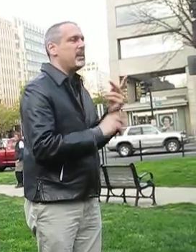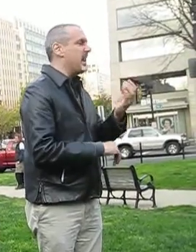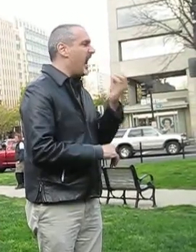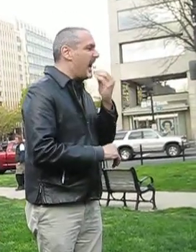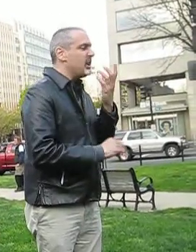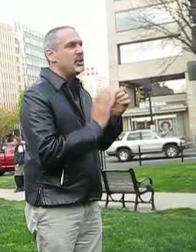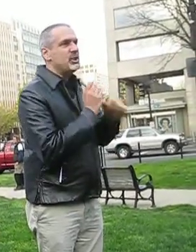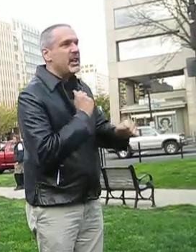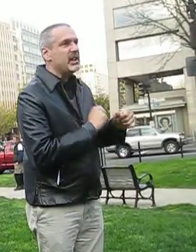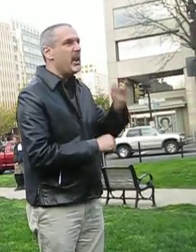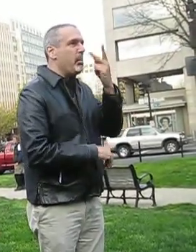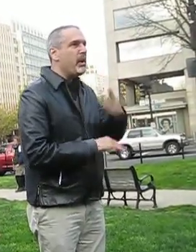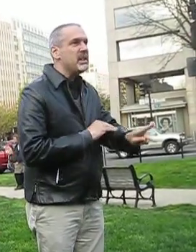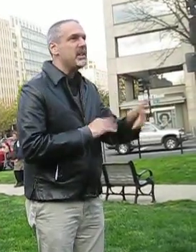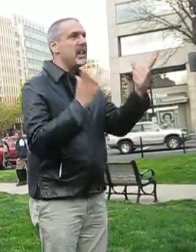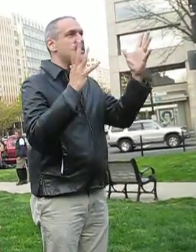whenever someone touched it, it cried.